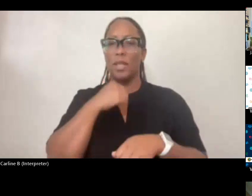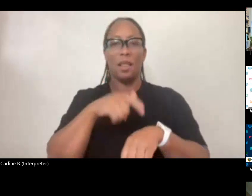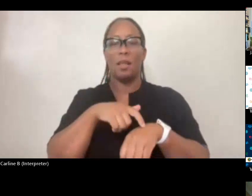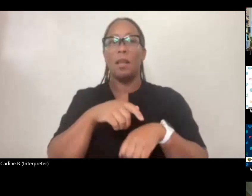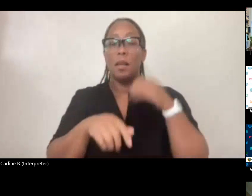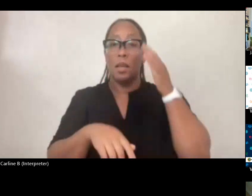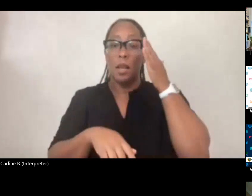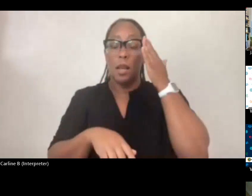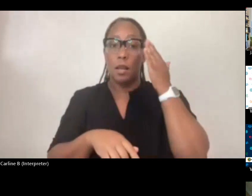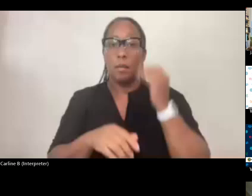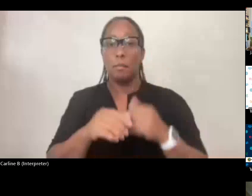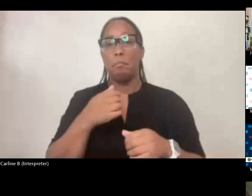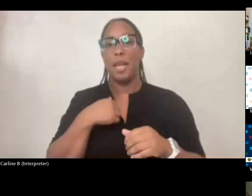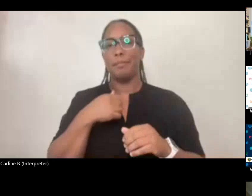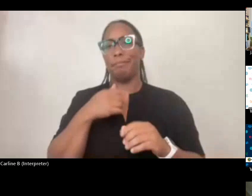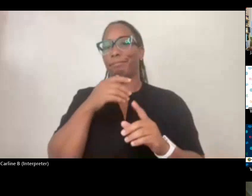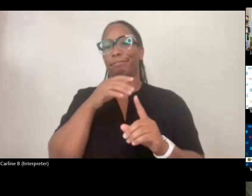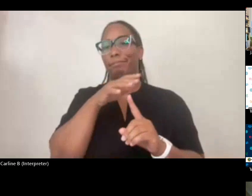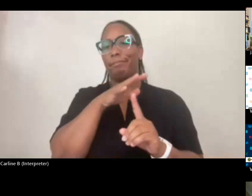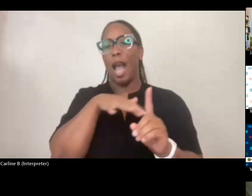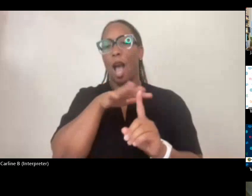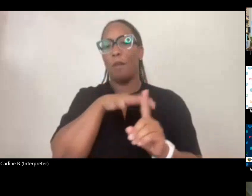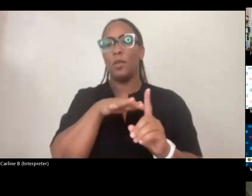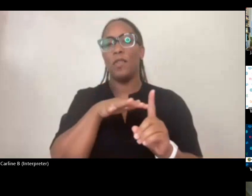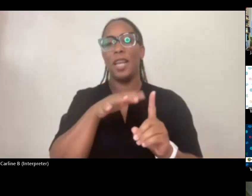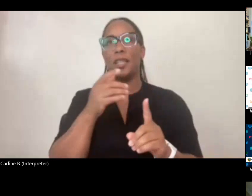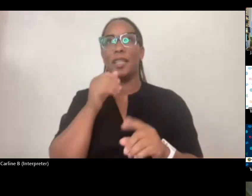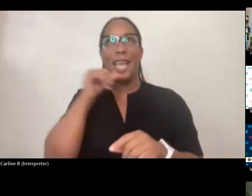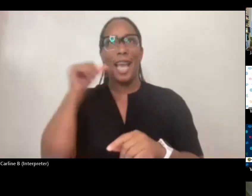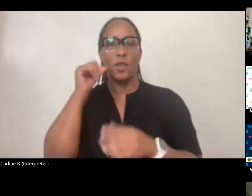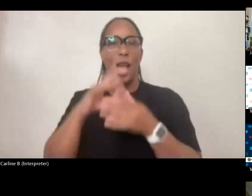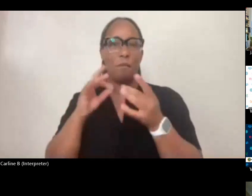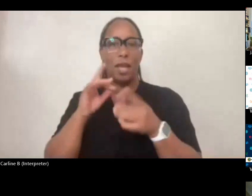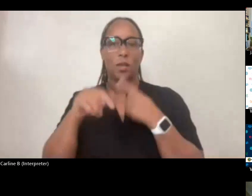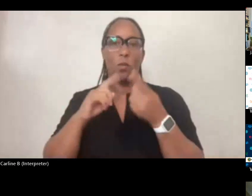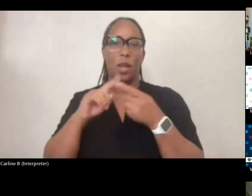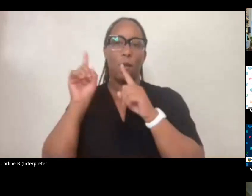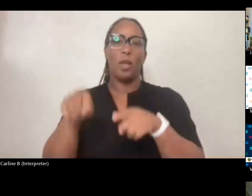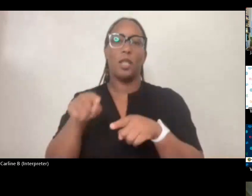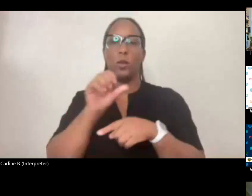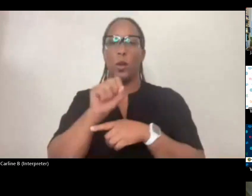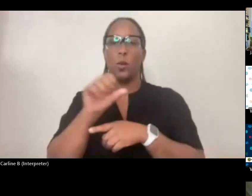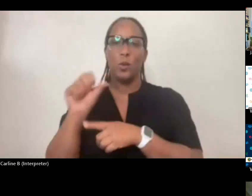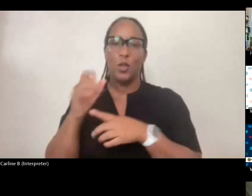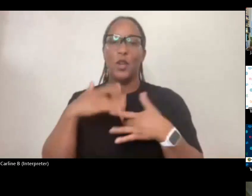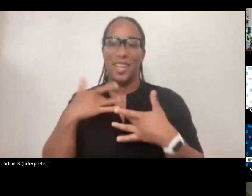It's an observation that. That I made just yesterday when I was at the Social Security event so.